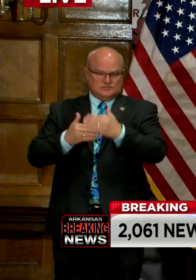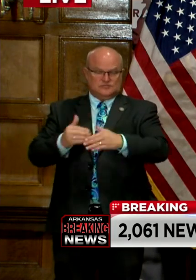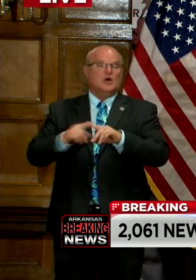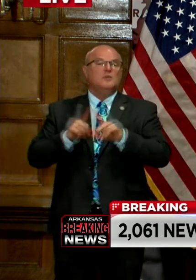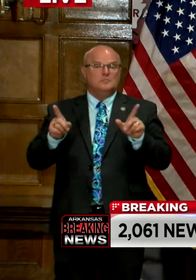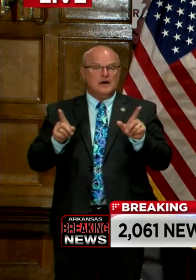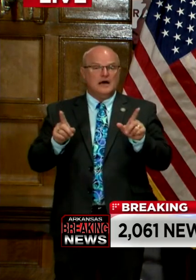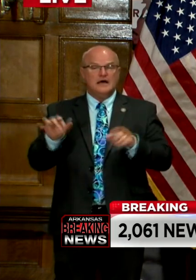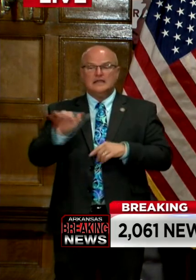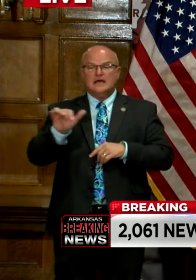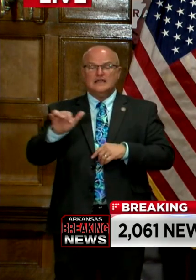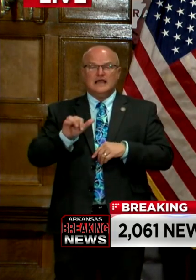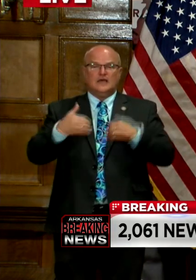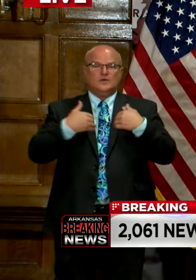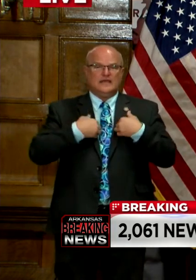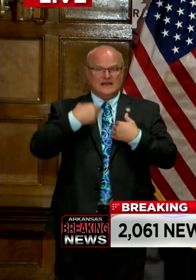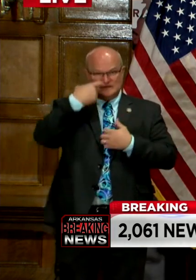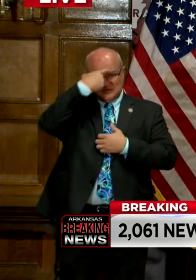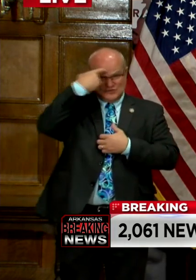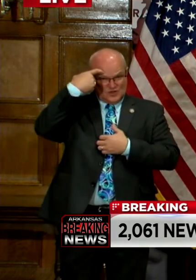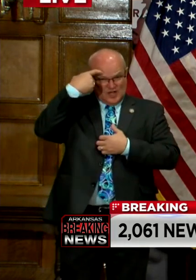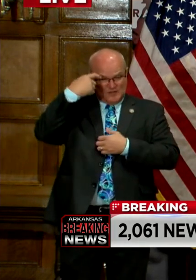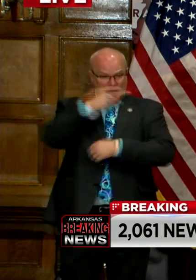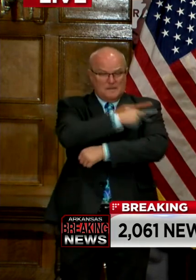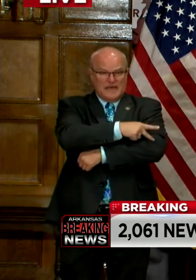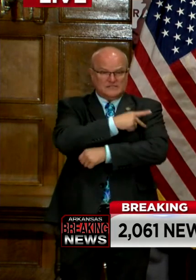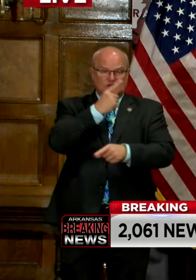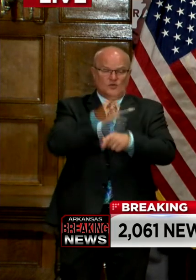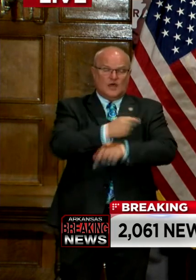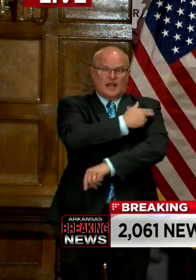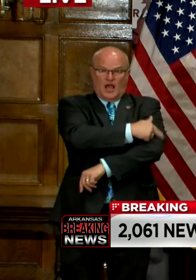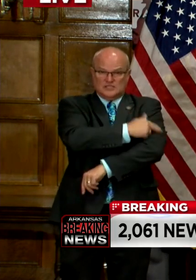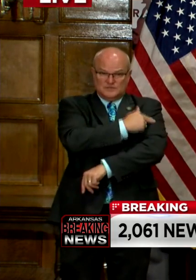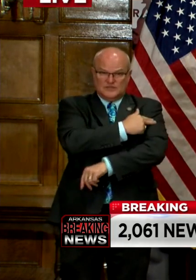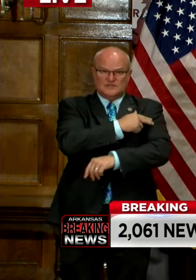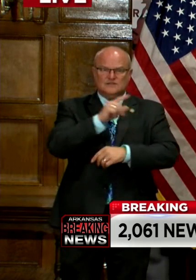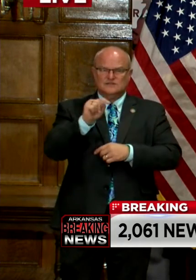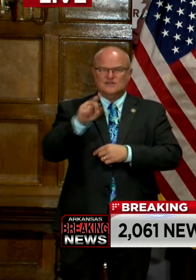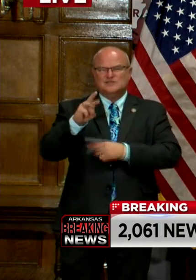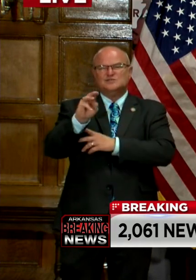FORCE IS WORKING ON. THE EXACT APPLICATION OF IT IS NOT DETERMINED IN TERMS OF